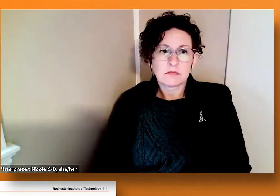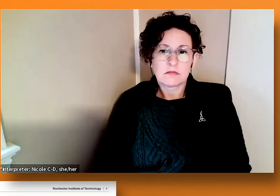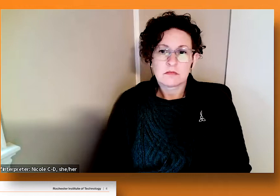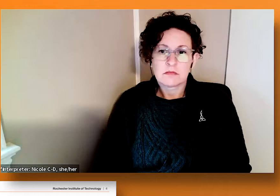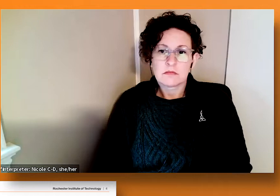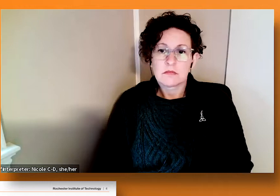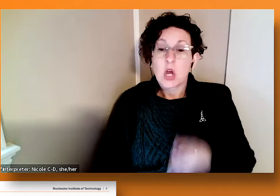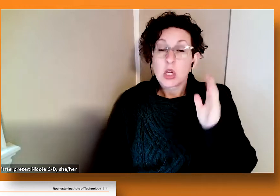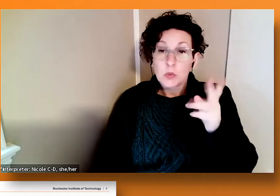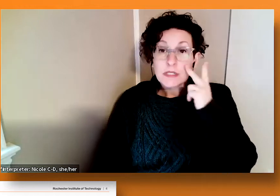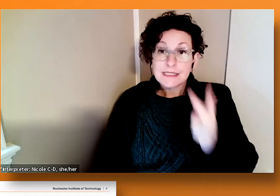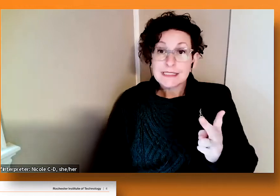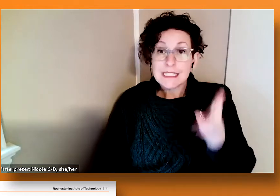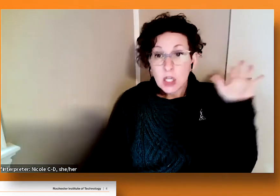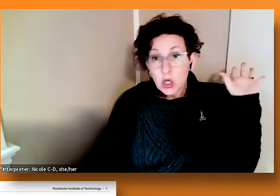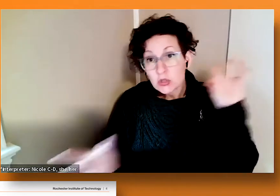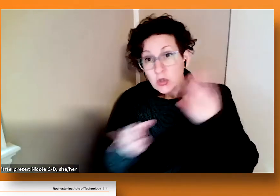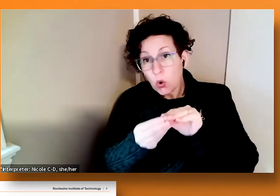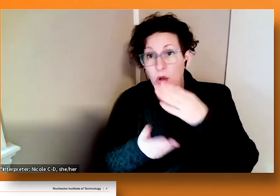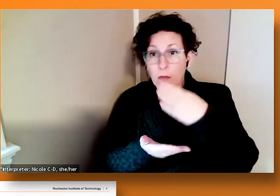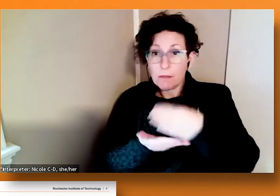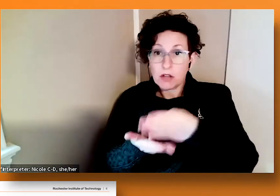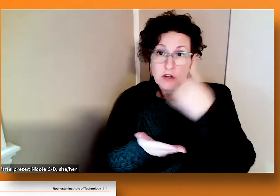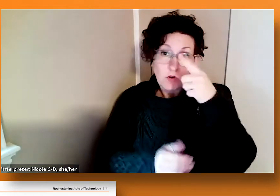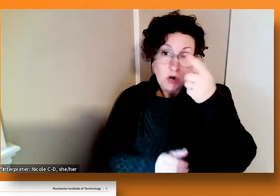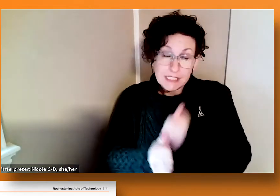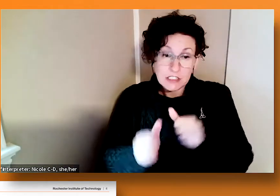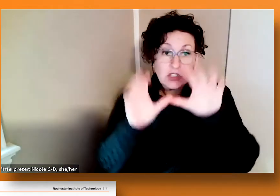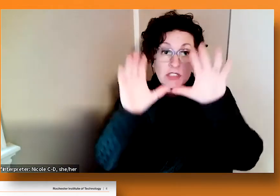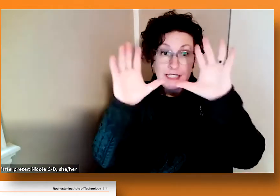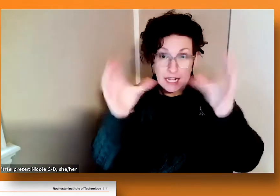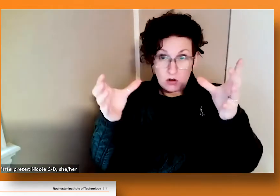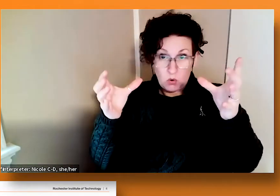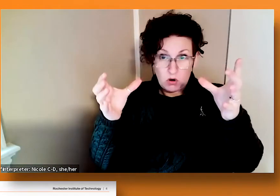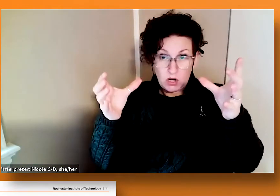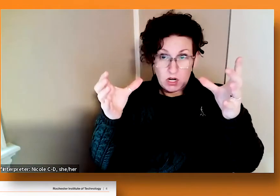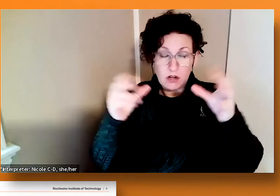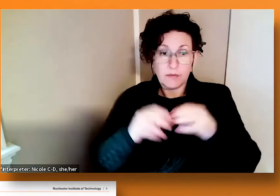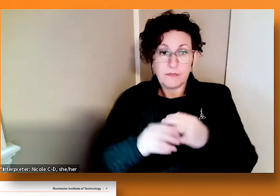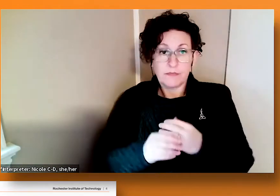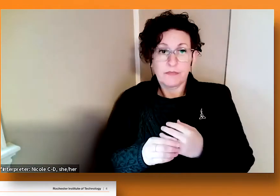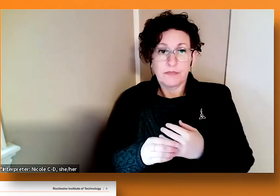So you'll see what your total budget is for each category